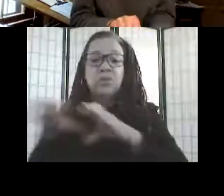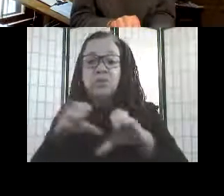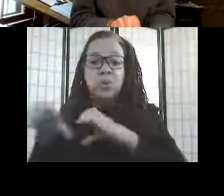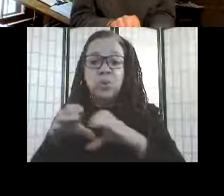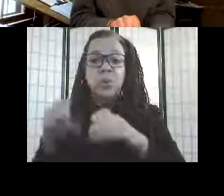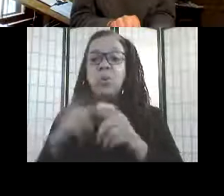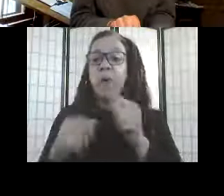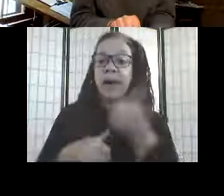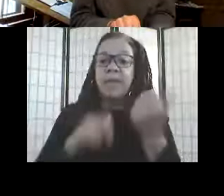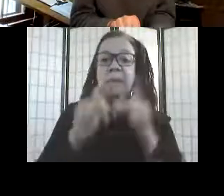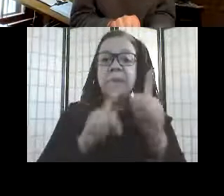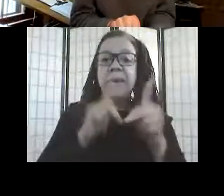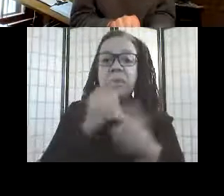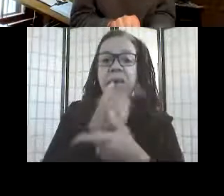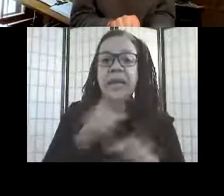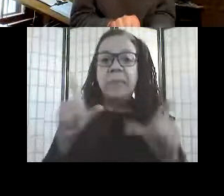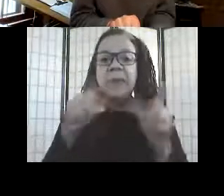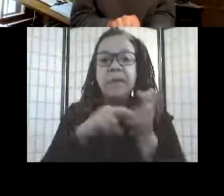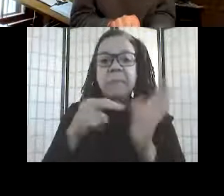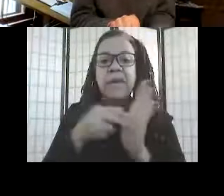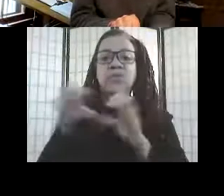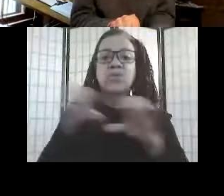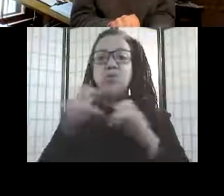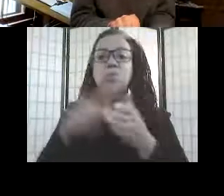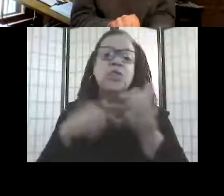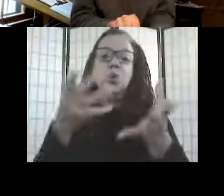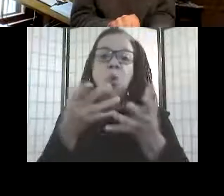While with OTHERS LIBERTY means to DO AS THEY PLEASE with OTHER MEN and the PRODUCTS